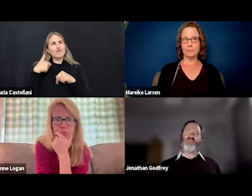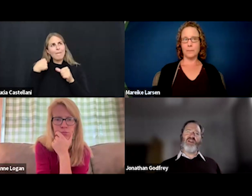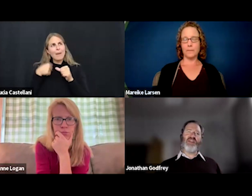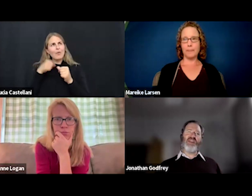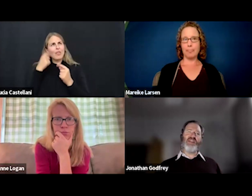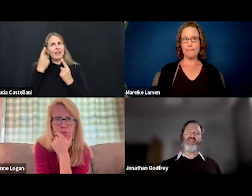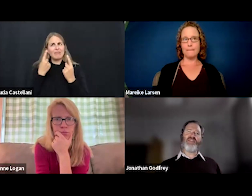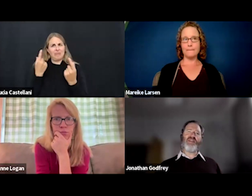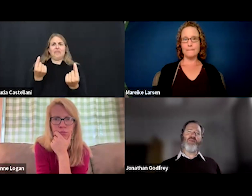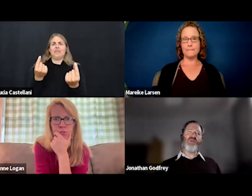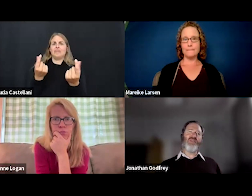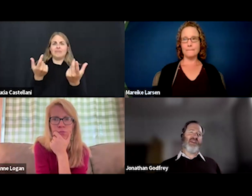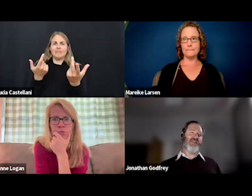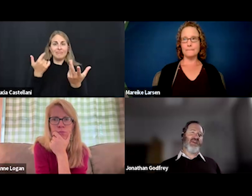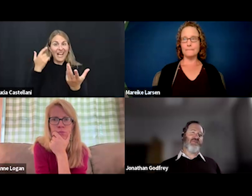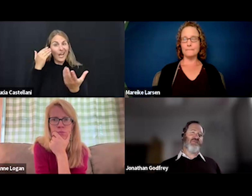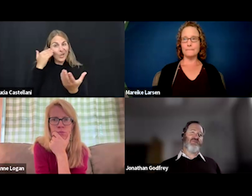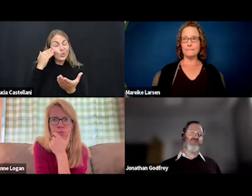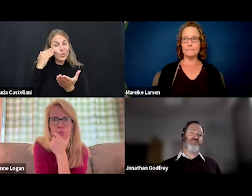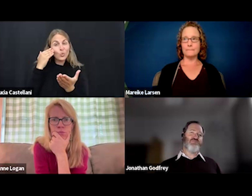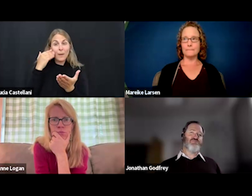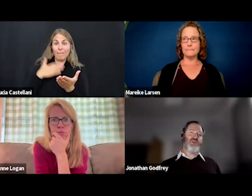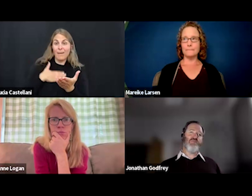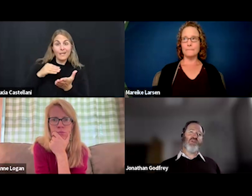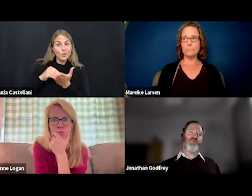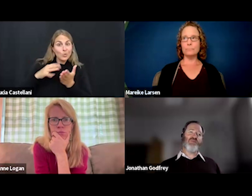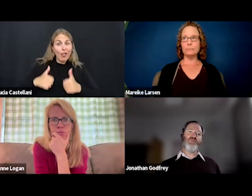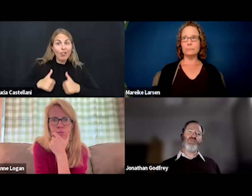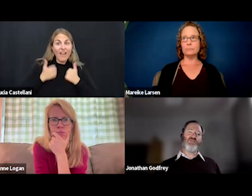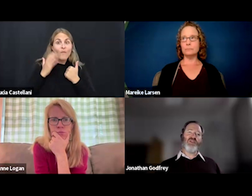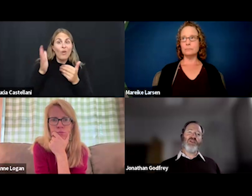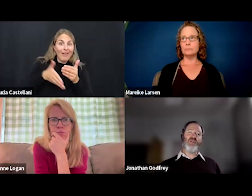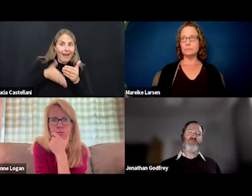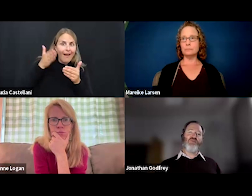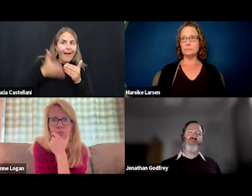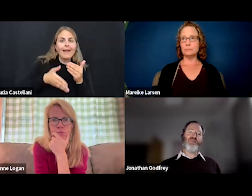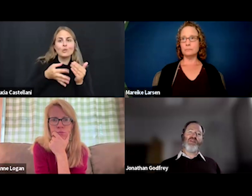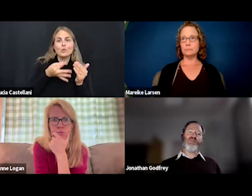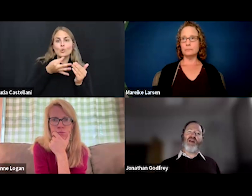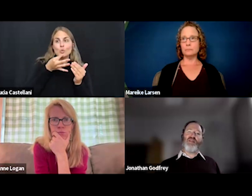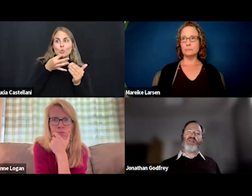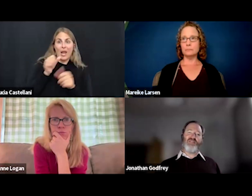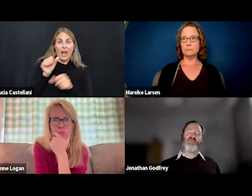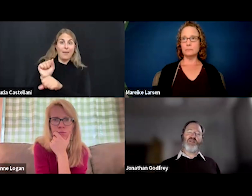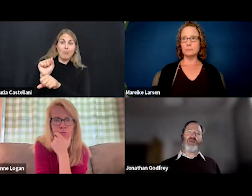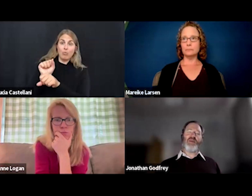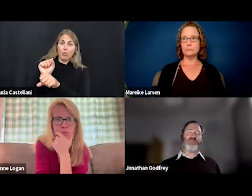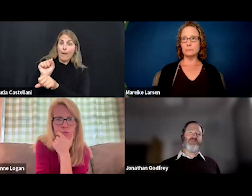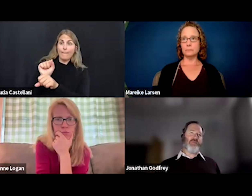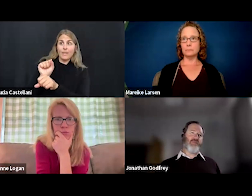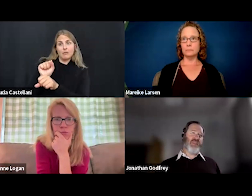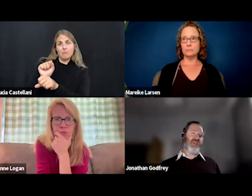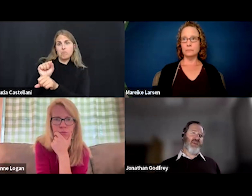was going to end at some point and that employment was probably the right thing to be doing.